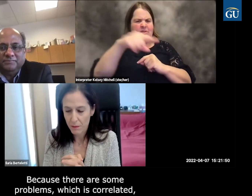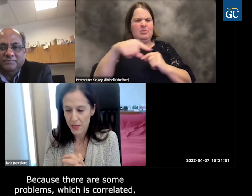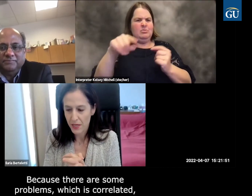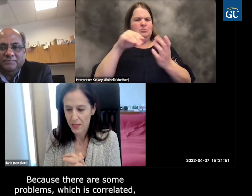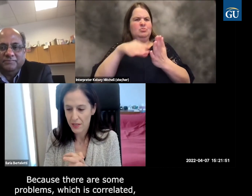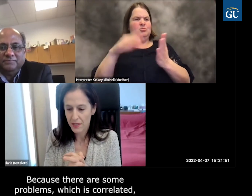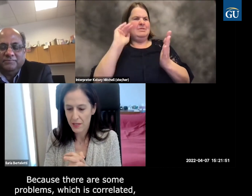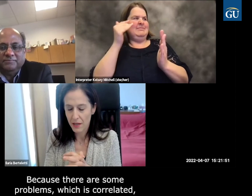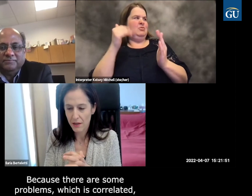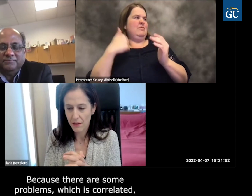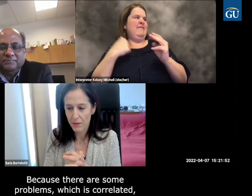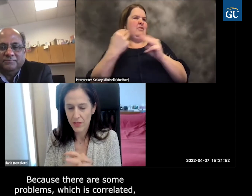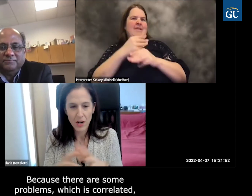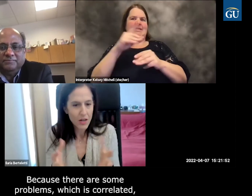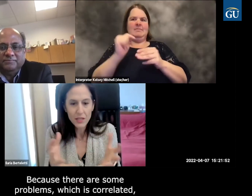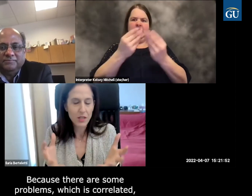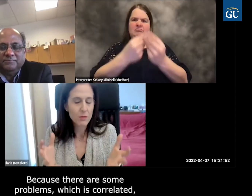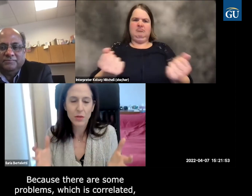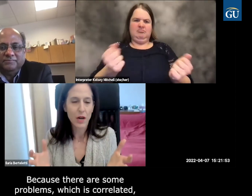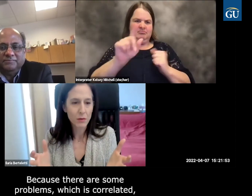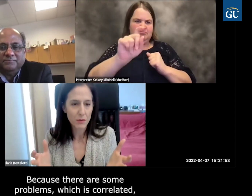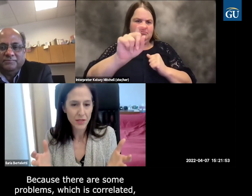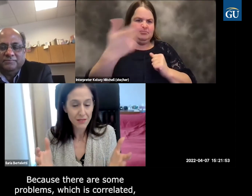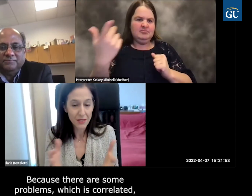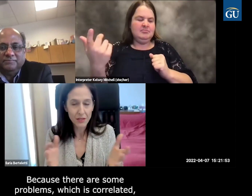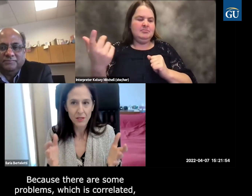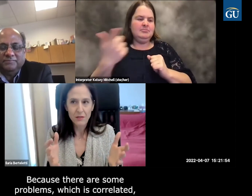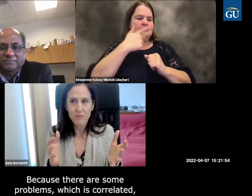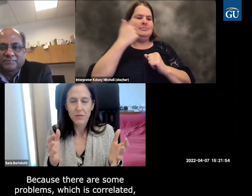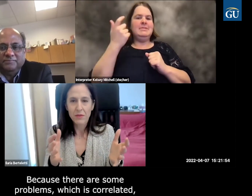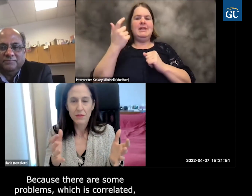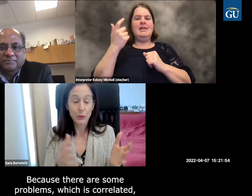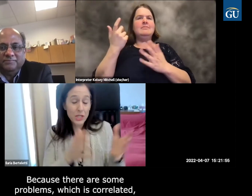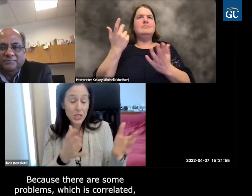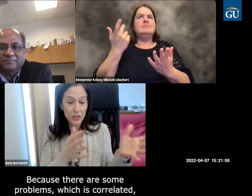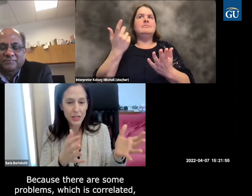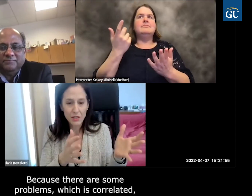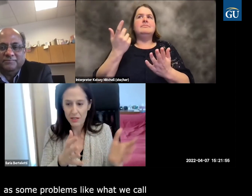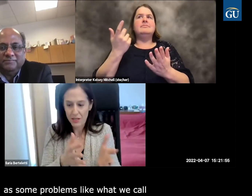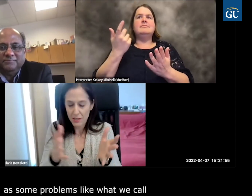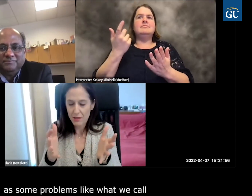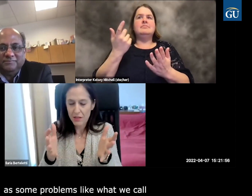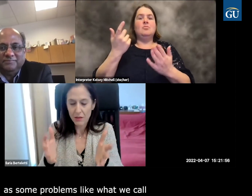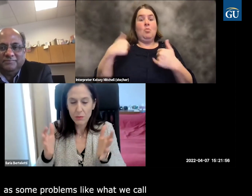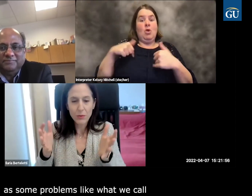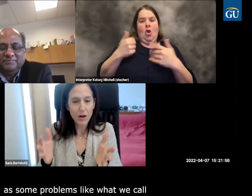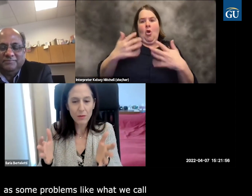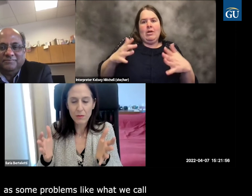because there are some problems that even